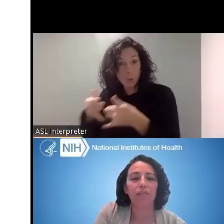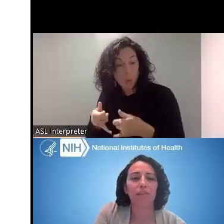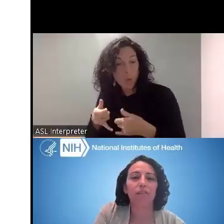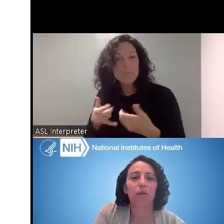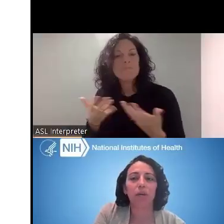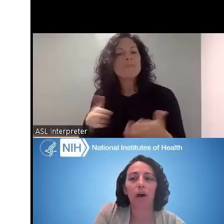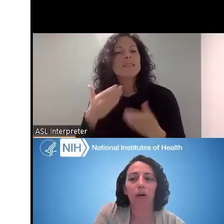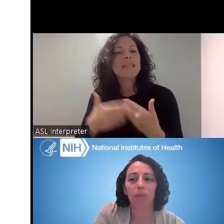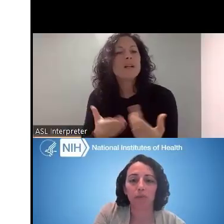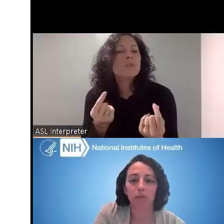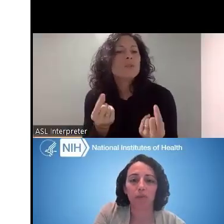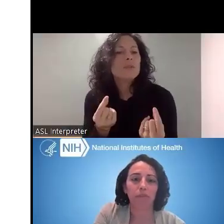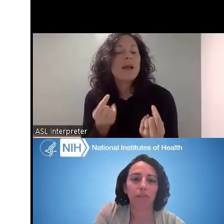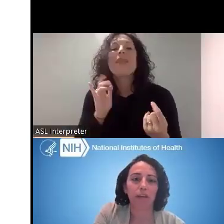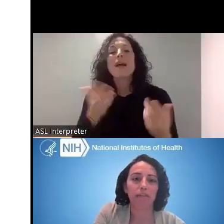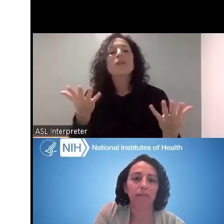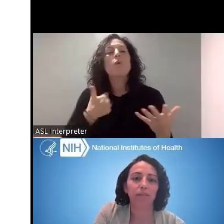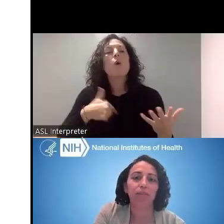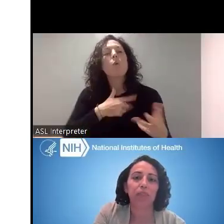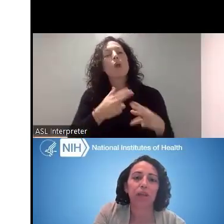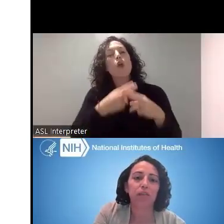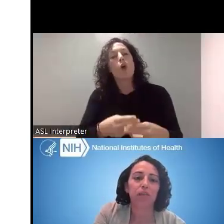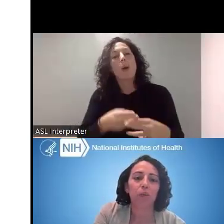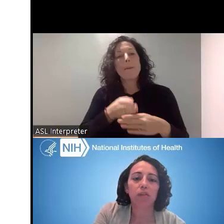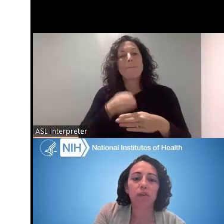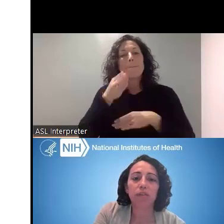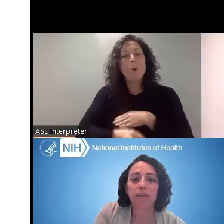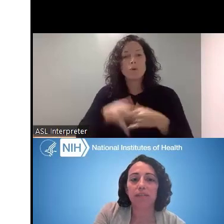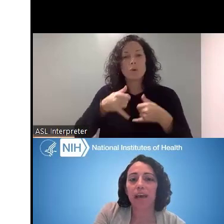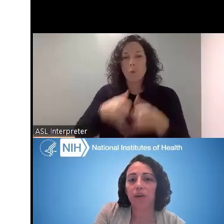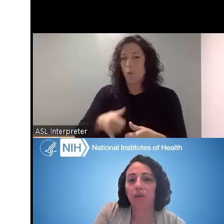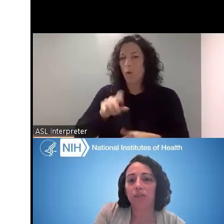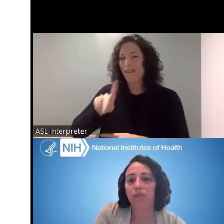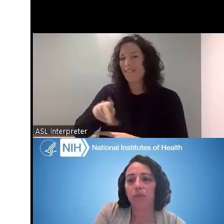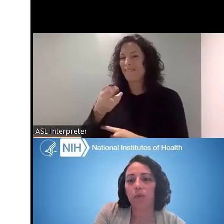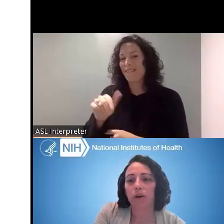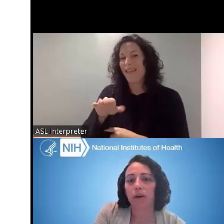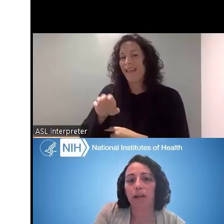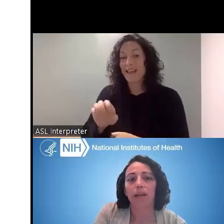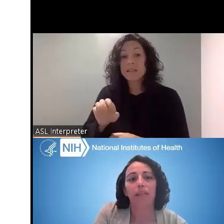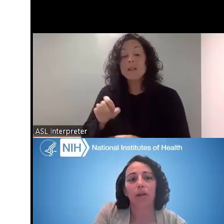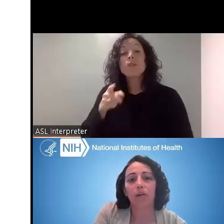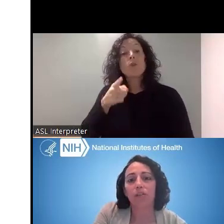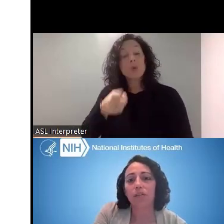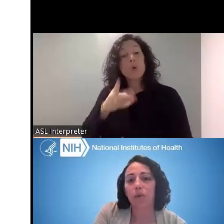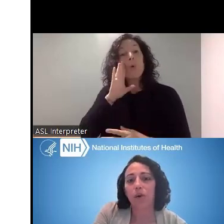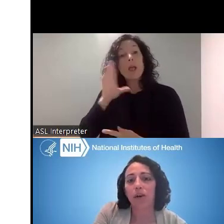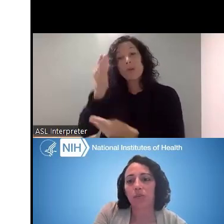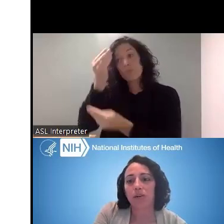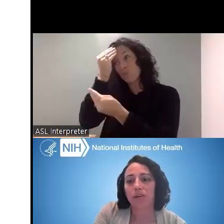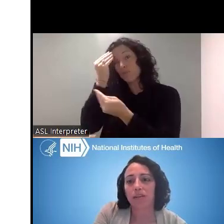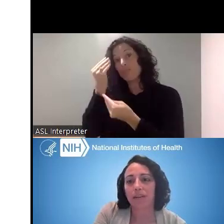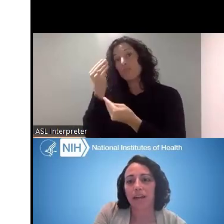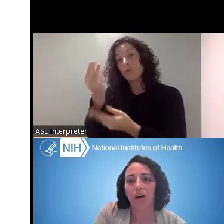So this is what you call the post-award phase. So once you receive that notice of award, the notice of award is going to contain